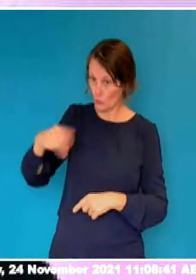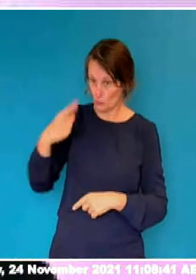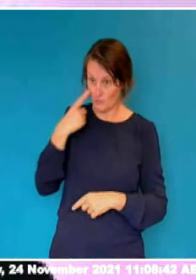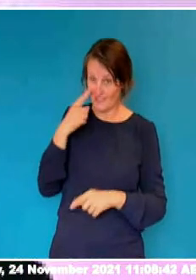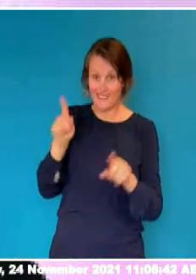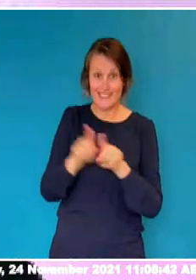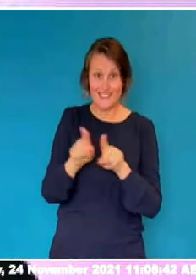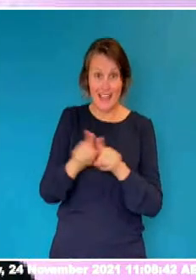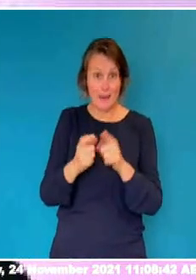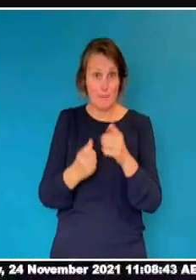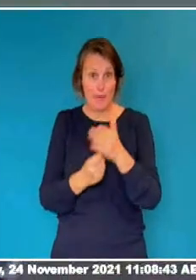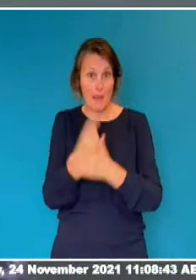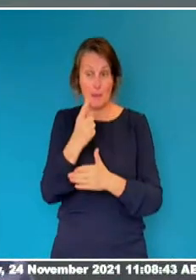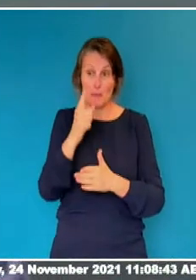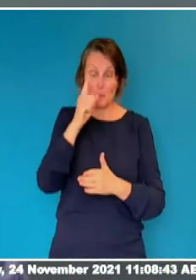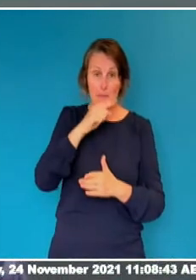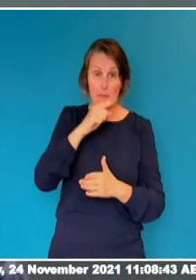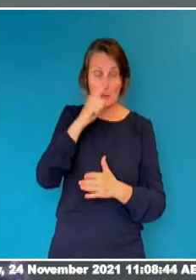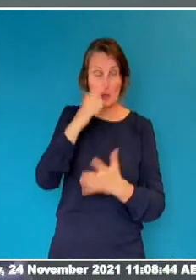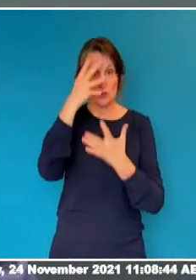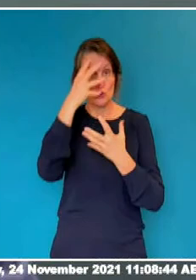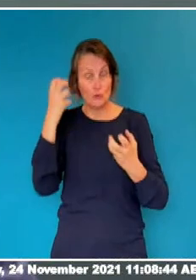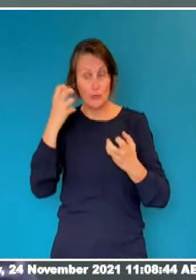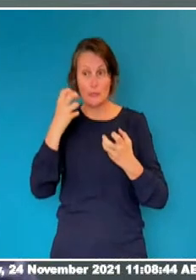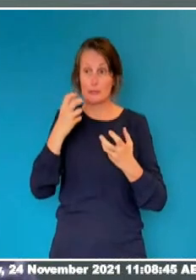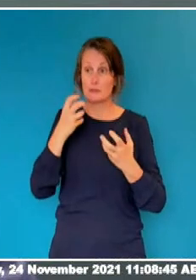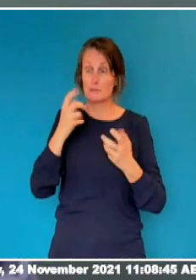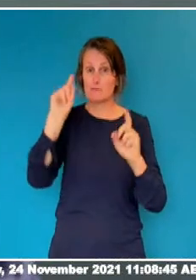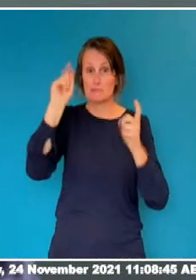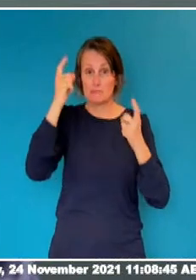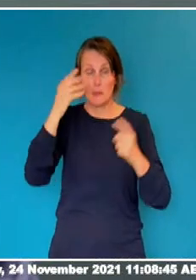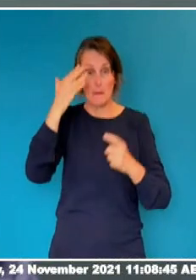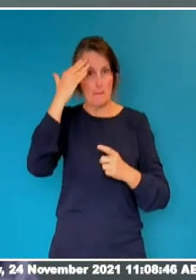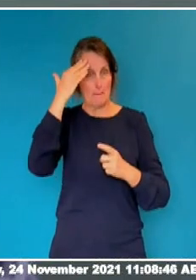that McDonald's has observed, an increase in mental health issues?